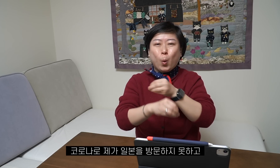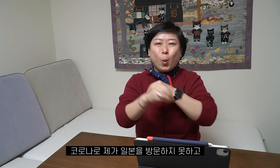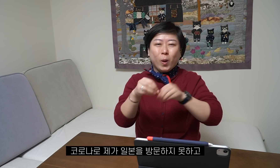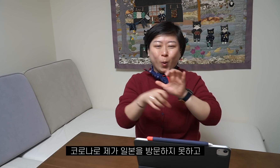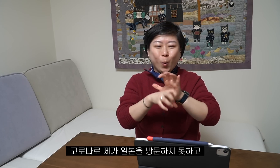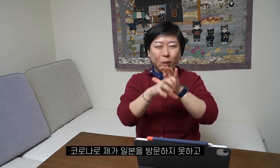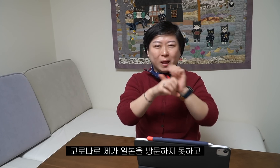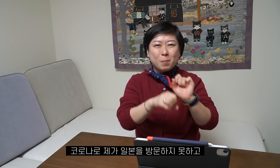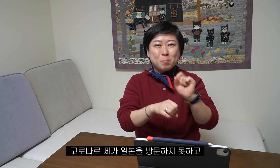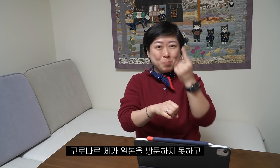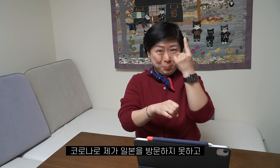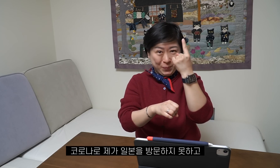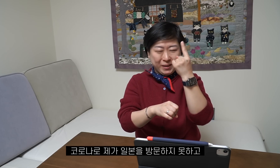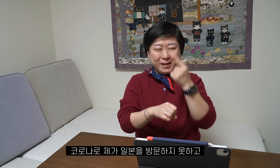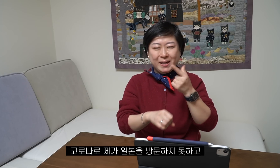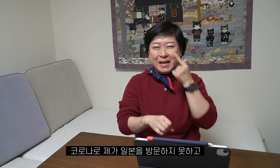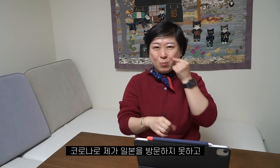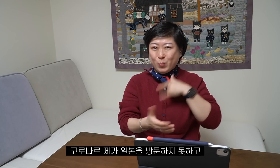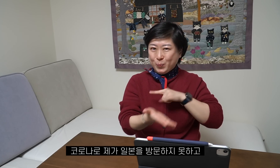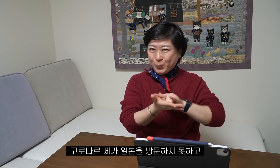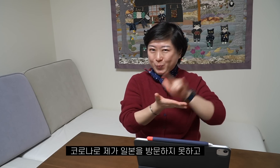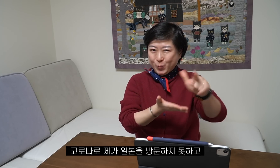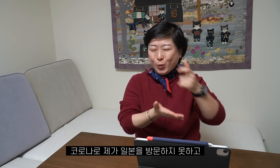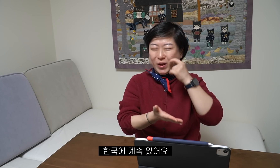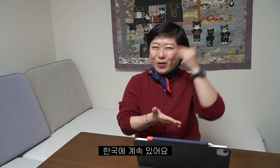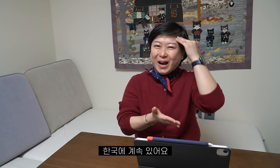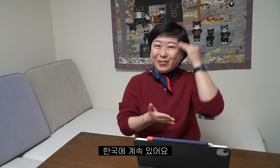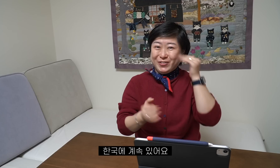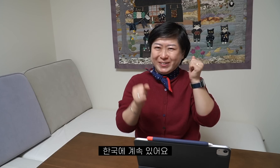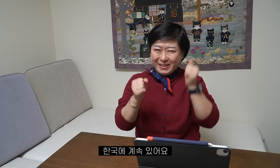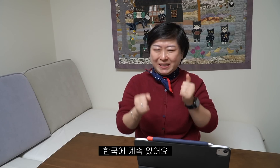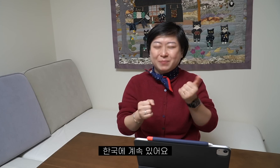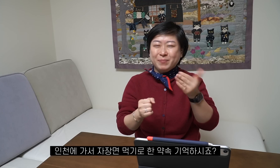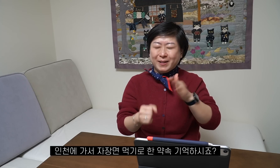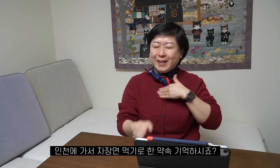Due to Corona, I couldn't visit Japan and I am still in Korea.